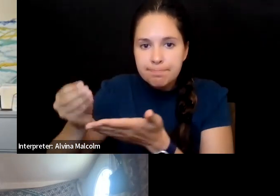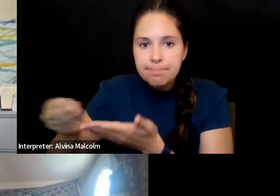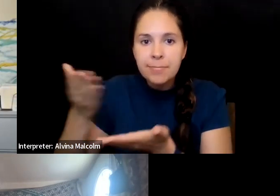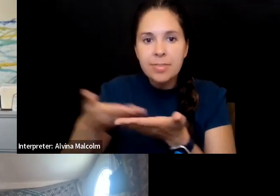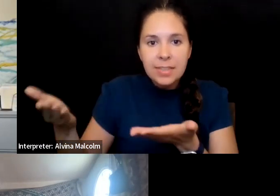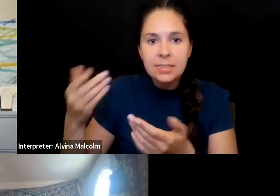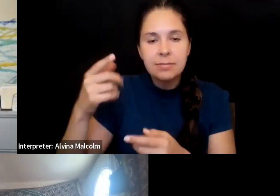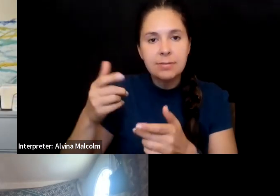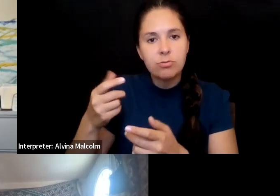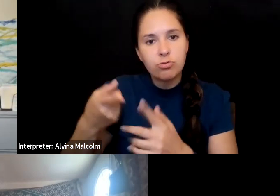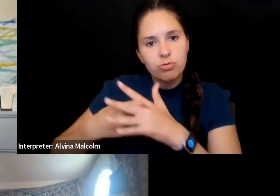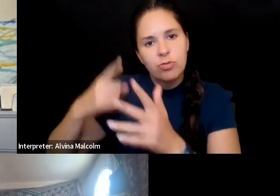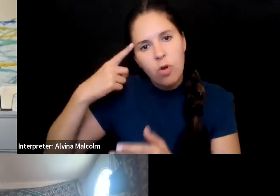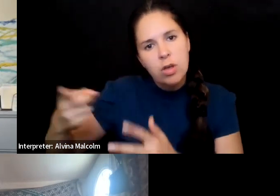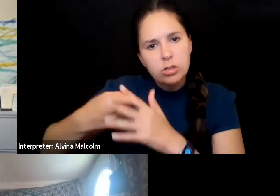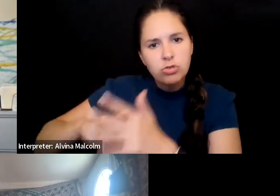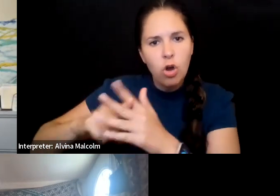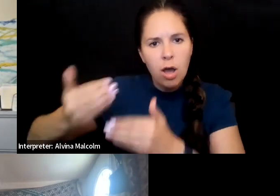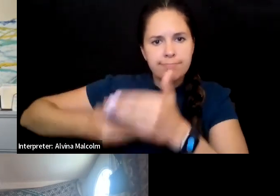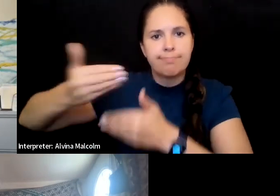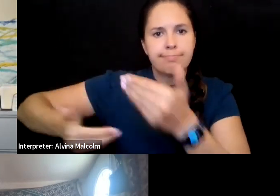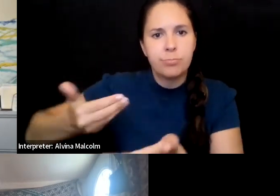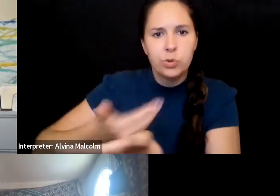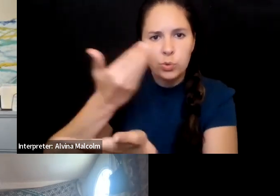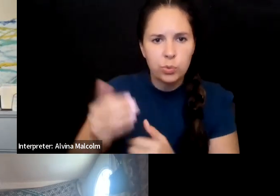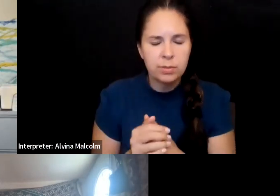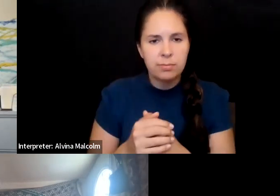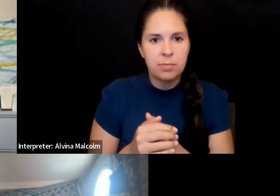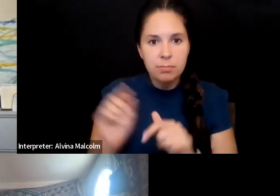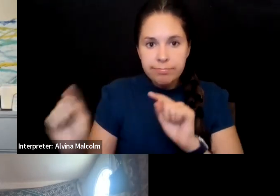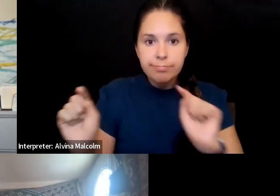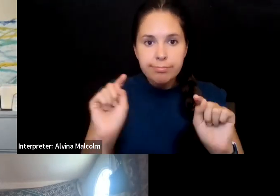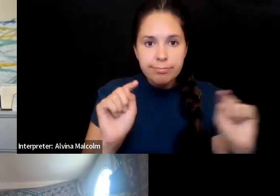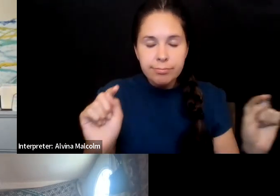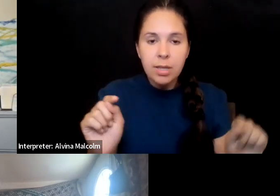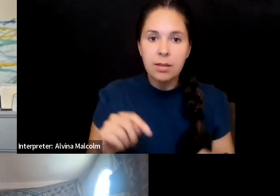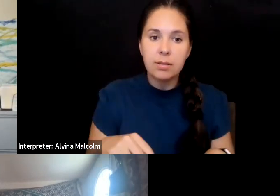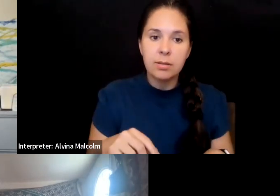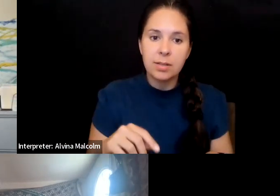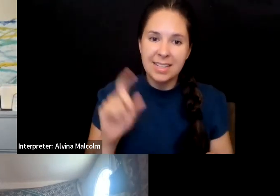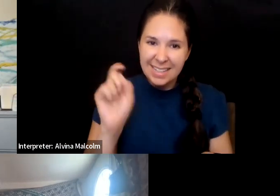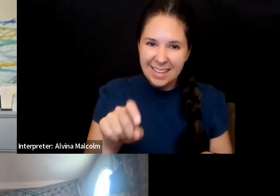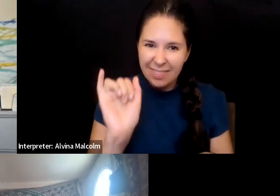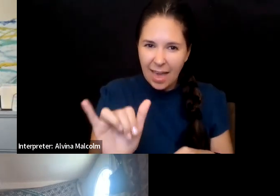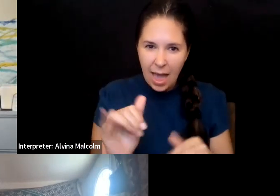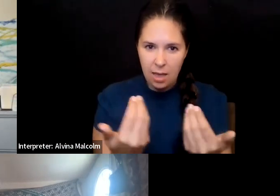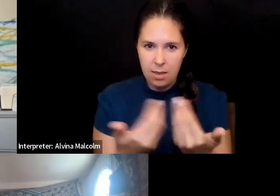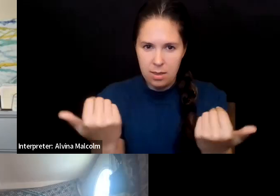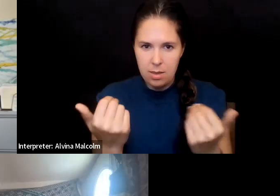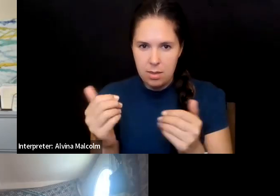housing and those first payments and those first utensils to get them going.